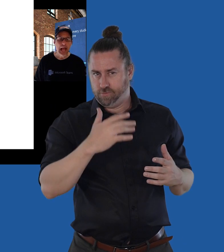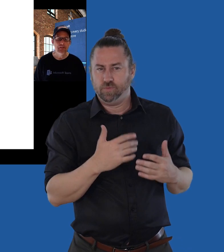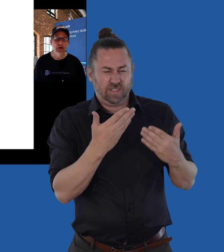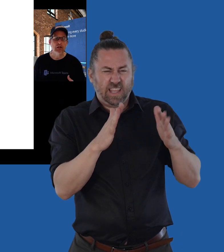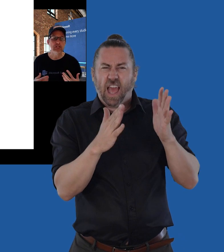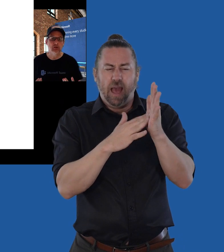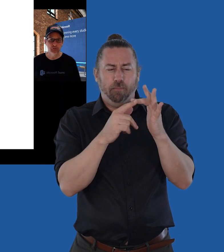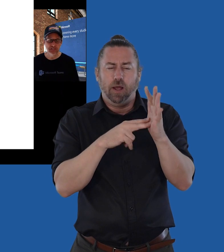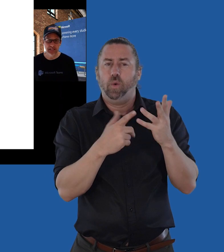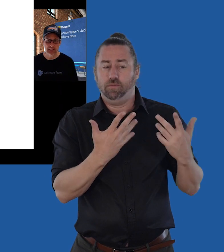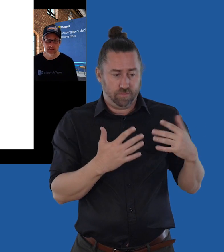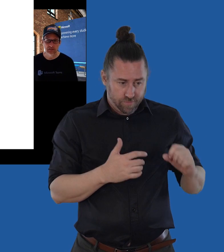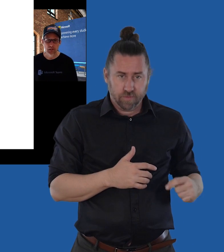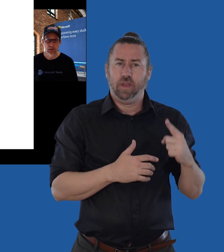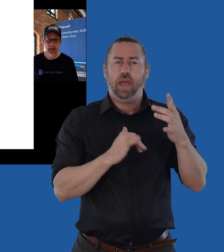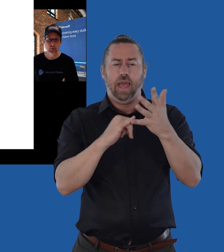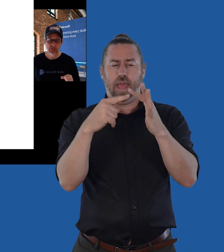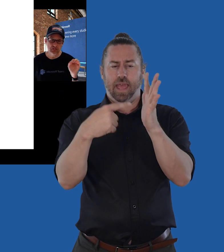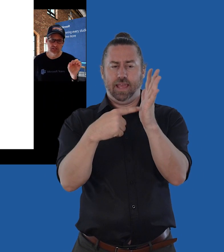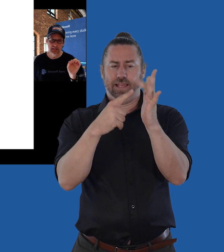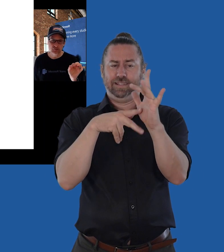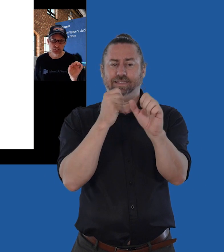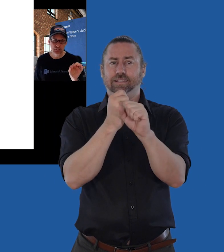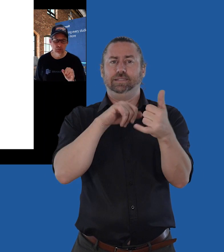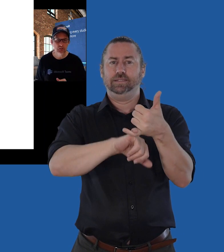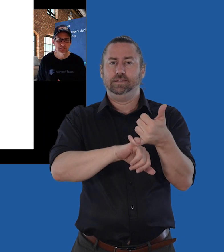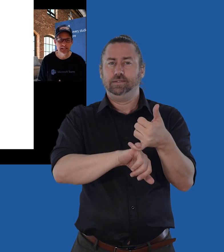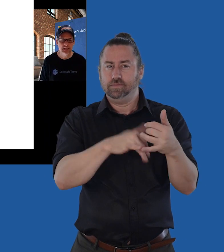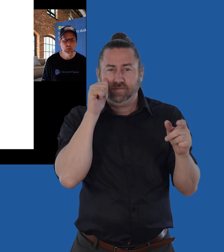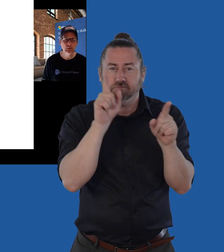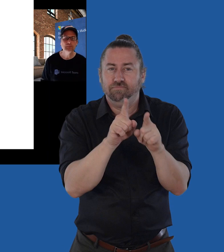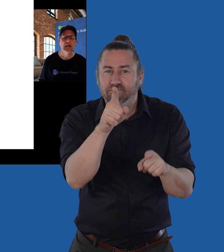and then I just look for settings, OK, which is just that traditional little settings wheel.